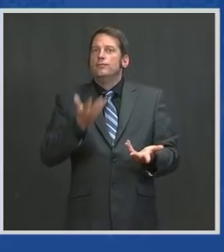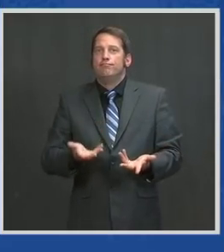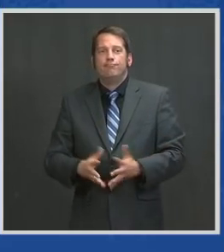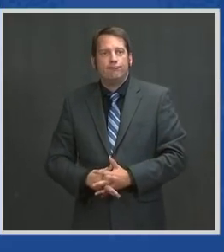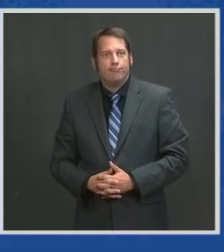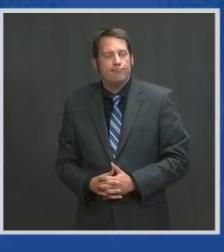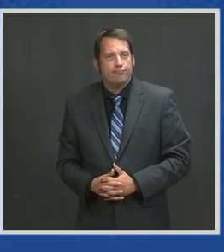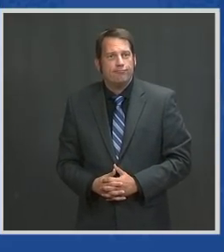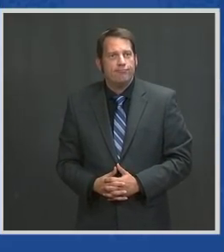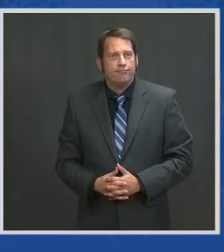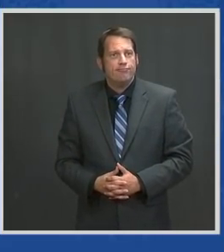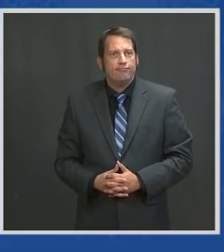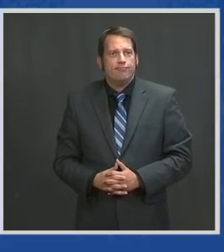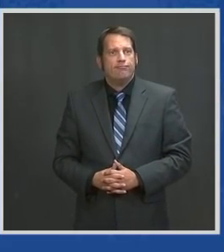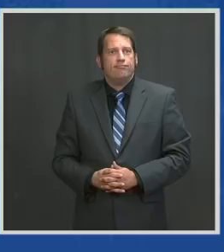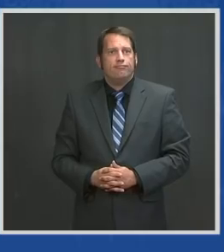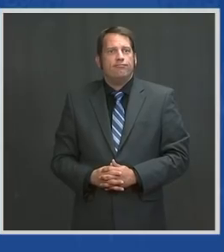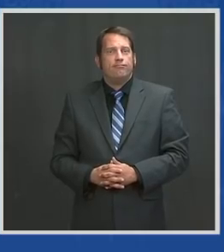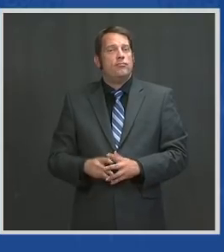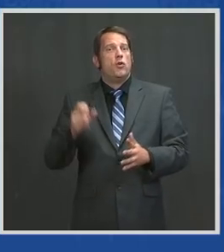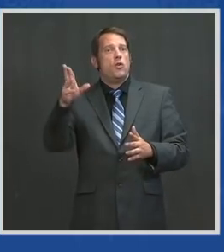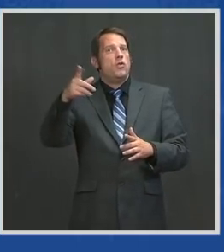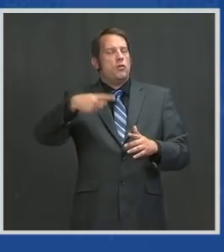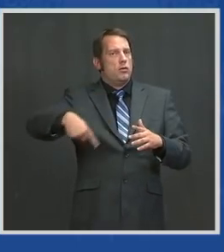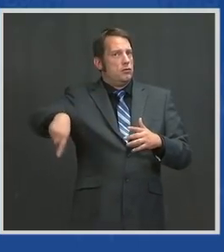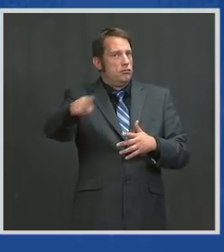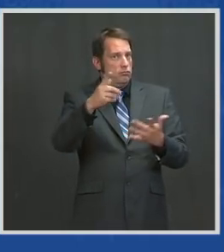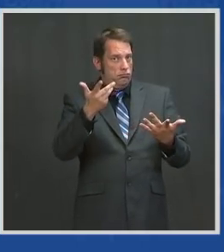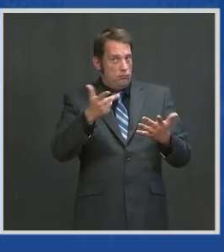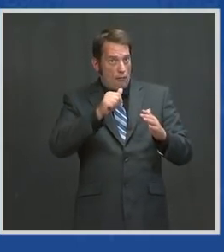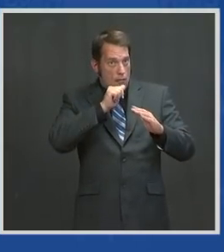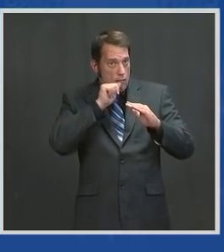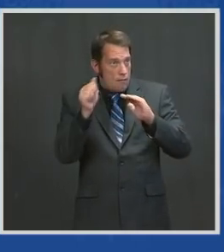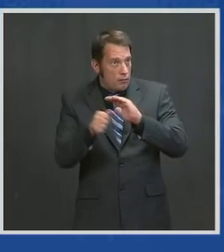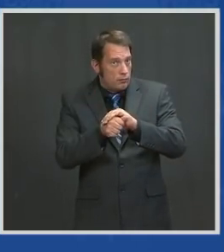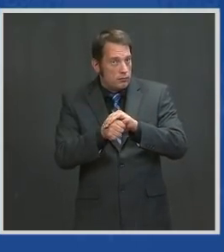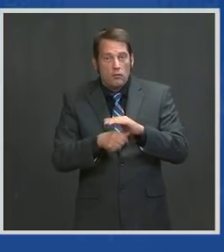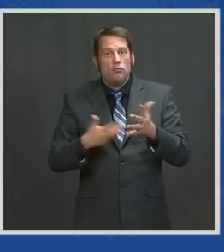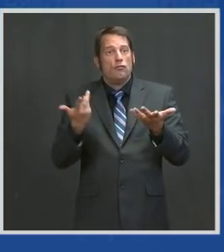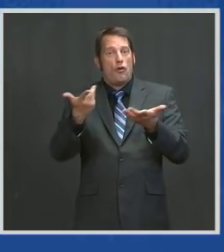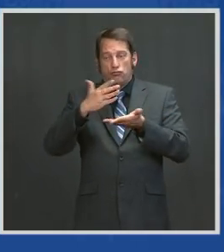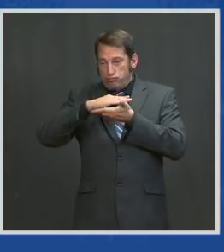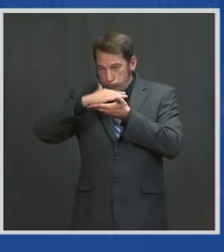just on the other side of a work laptop. But tonight, tonight, we're blessed to have